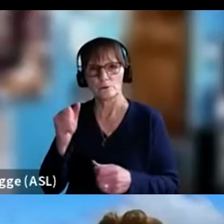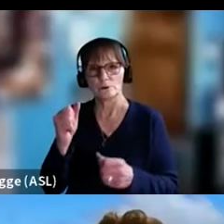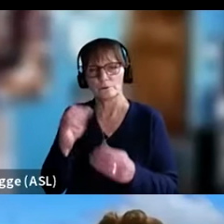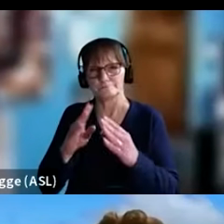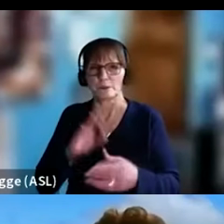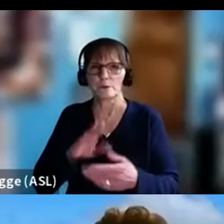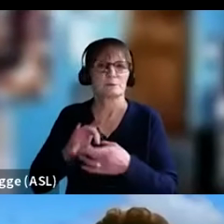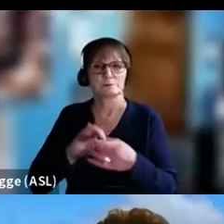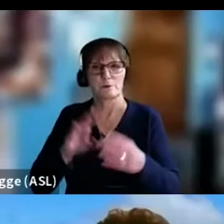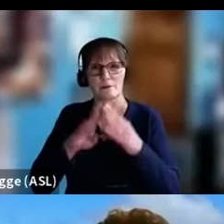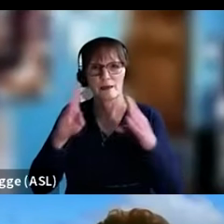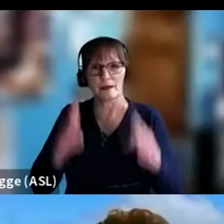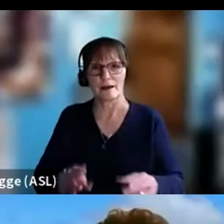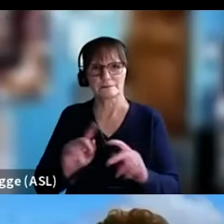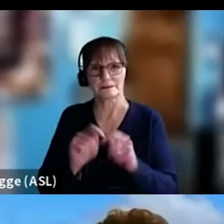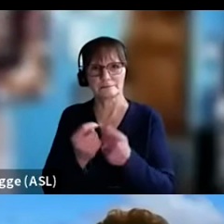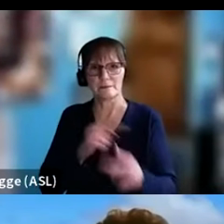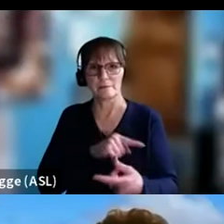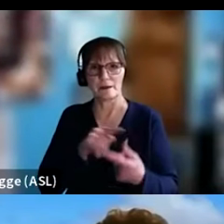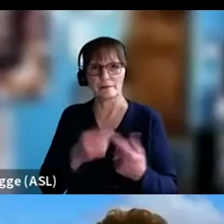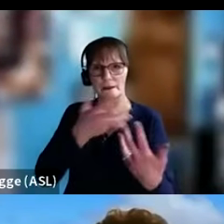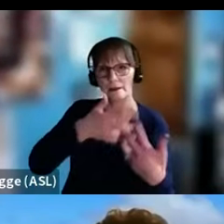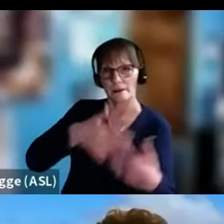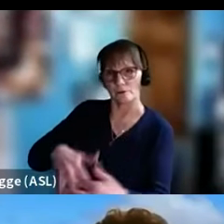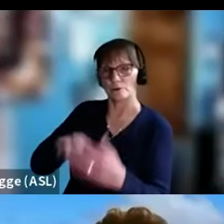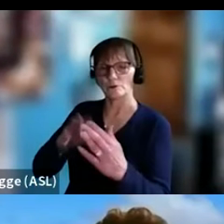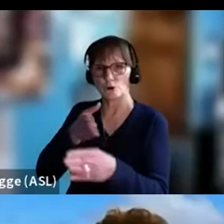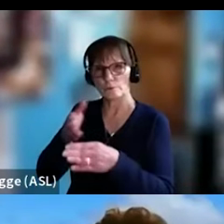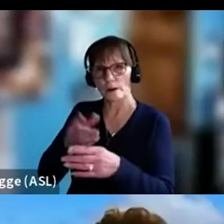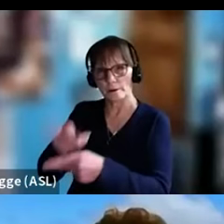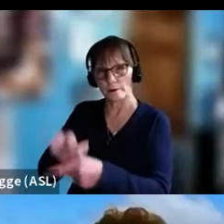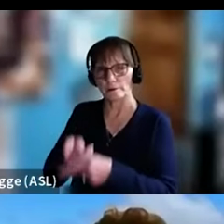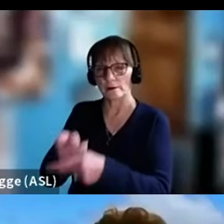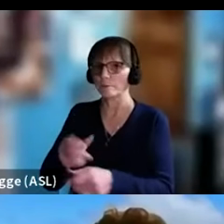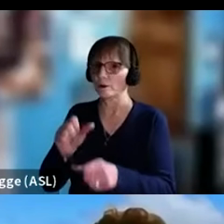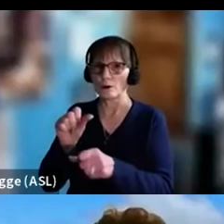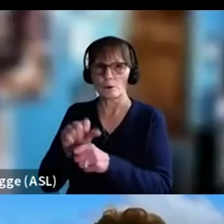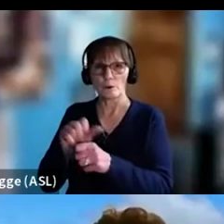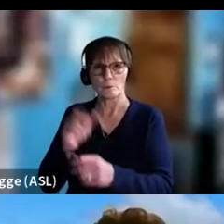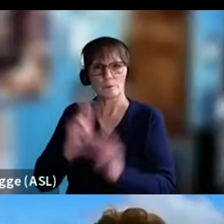a medical respite program, and then integrated primary care. So working with folks across the spectrum of those services